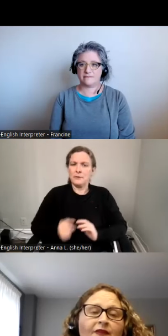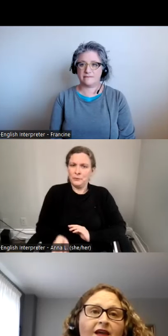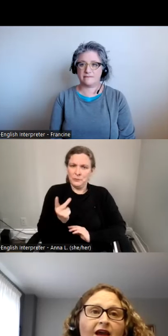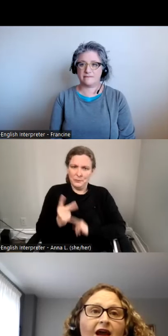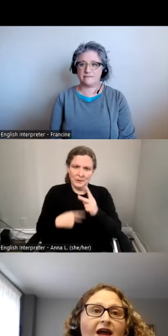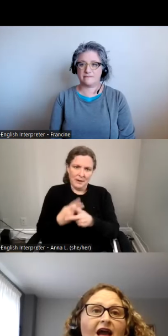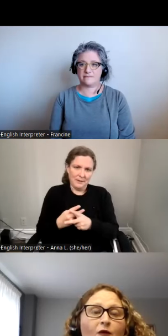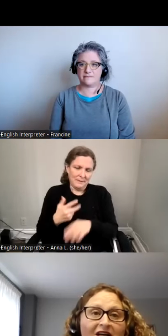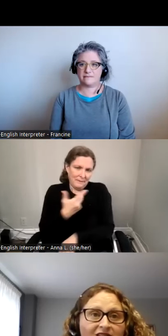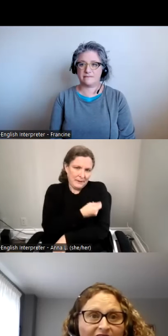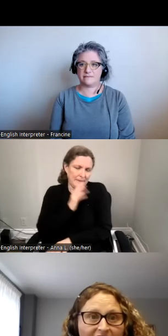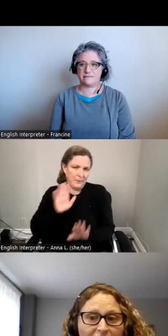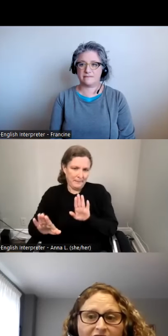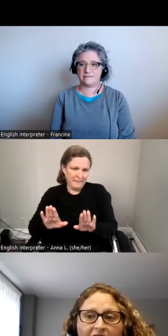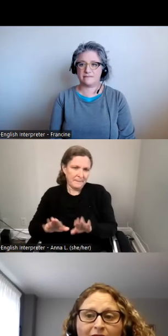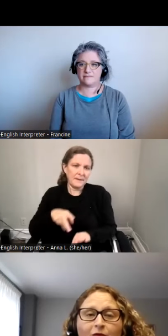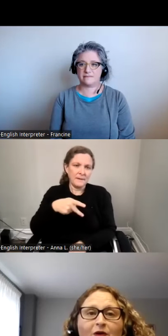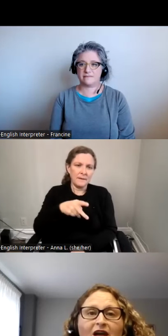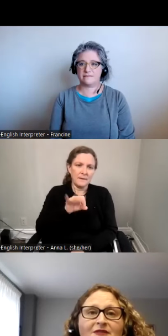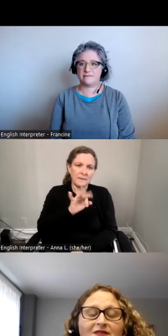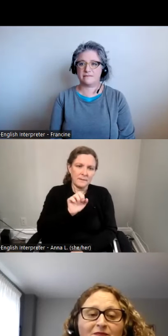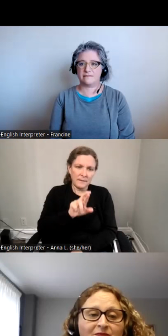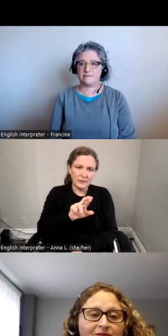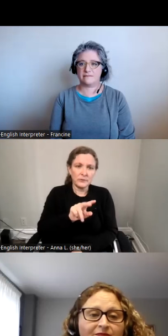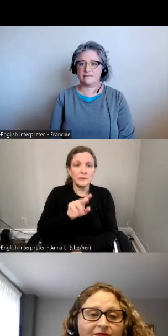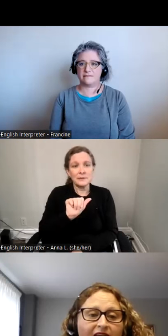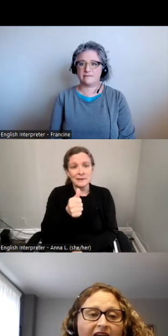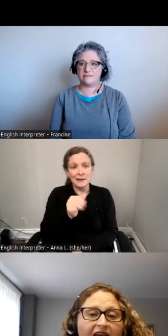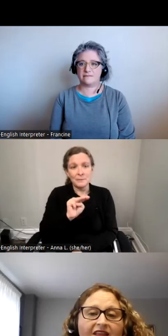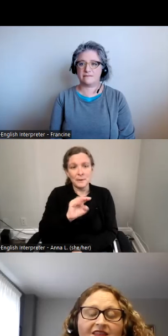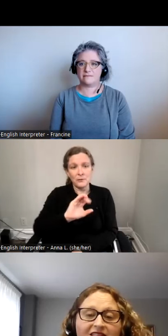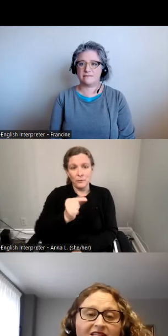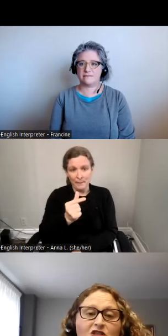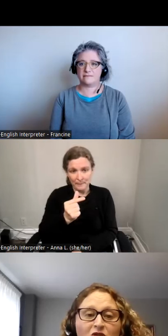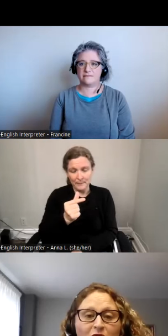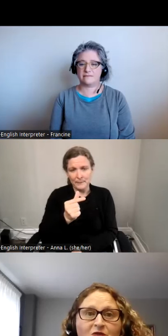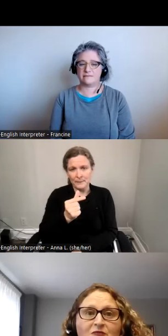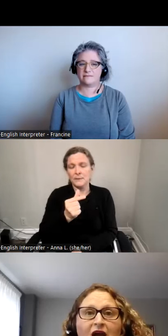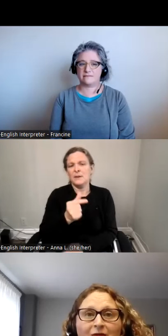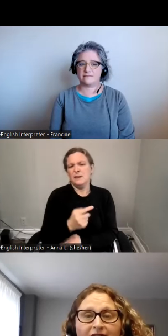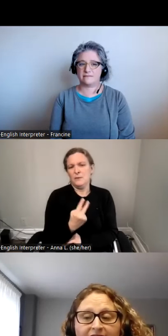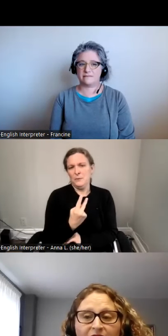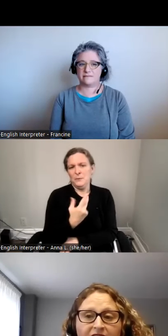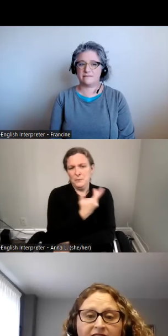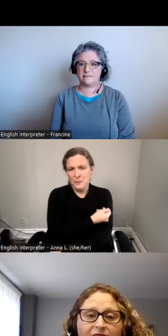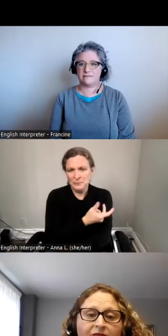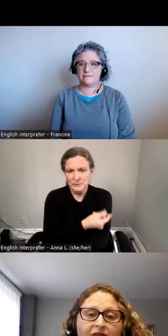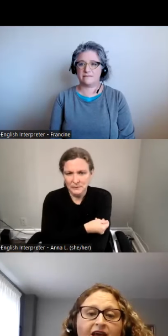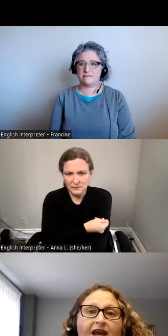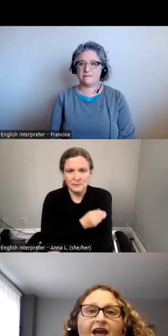So the Approved vaccines for the 5 to elevens.